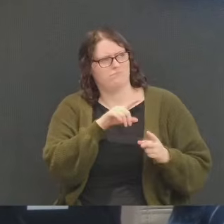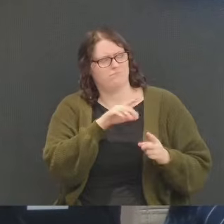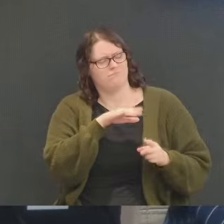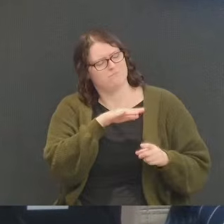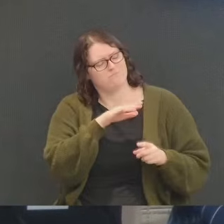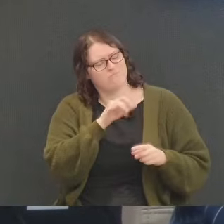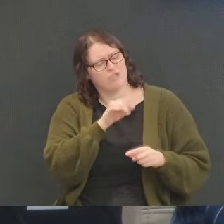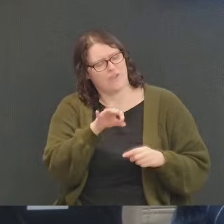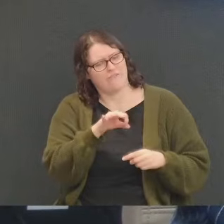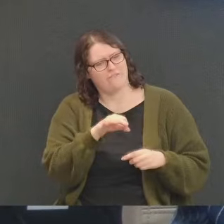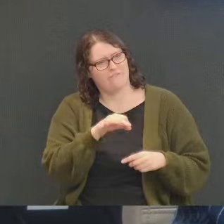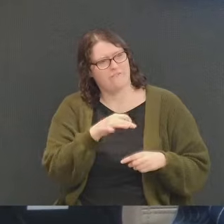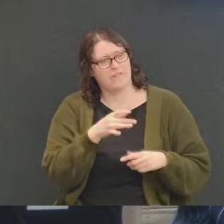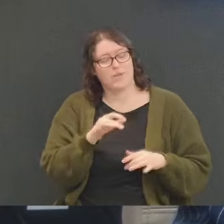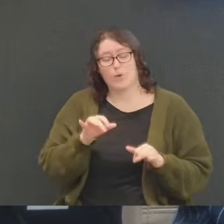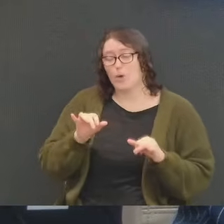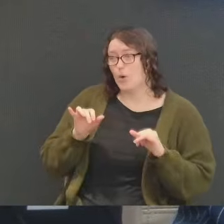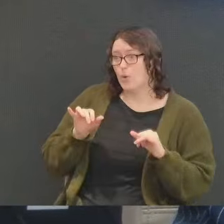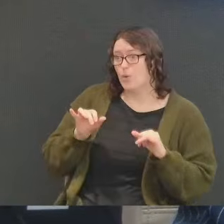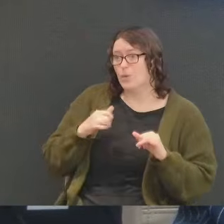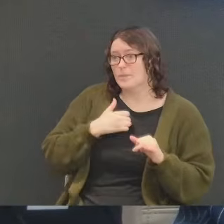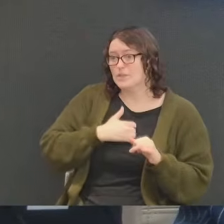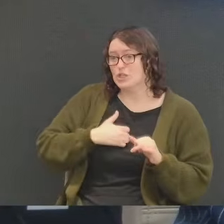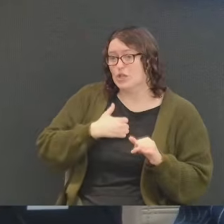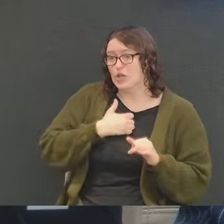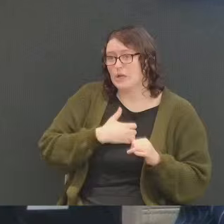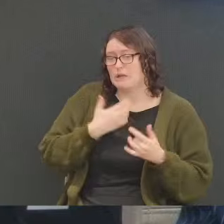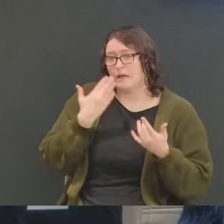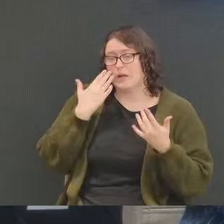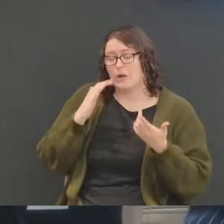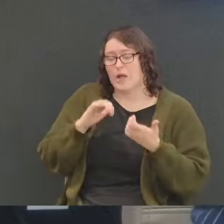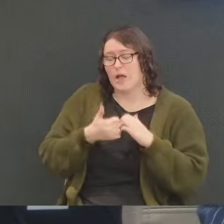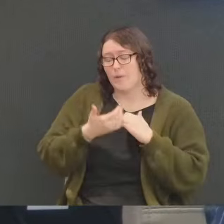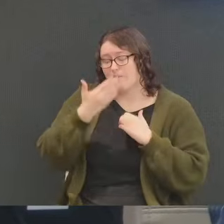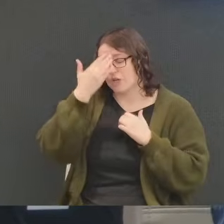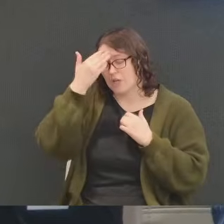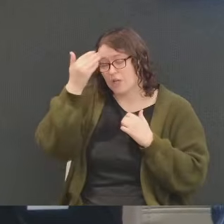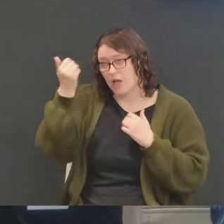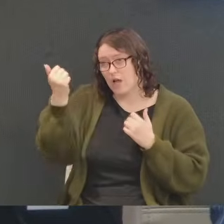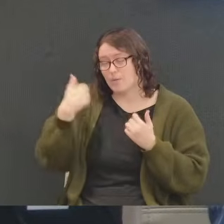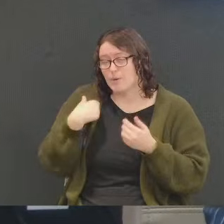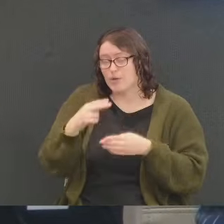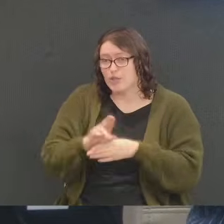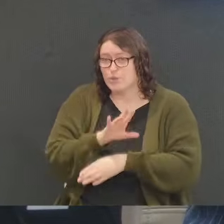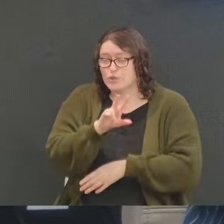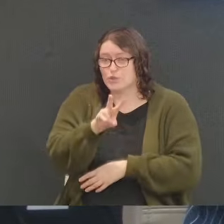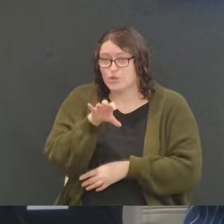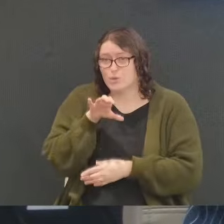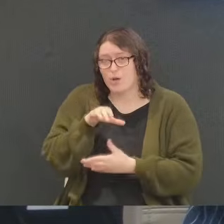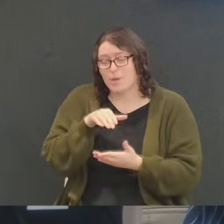They said, "Oh, I'm sorry. I don't know how we forgot you after spending $200 million in debt."